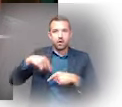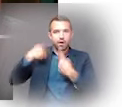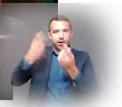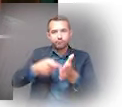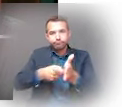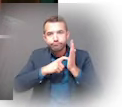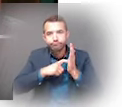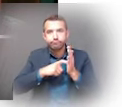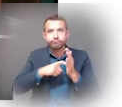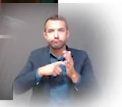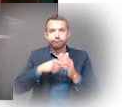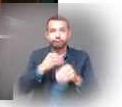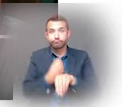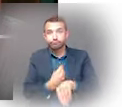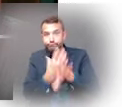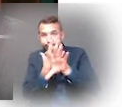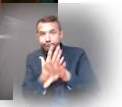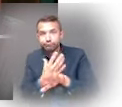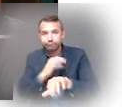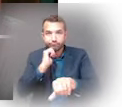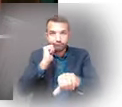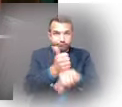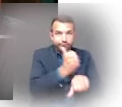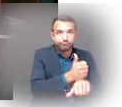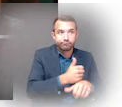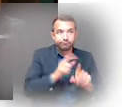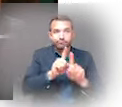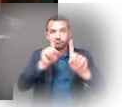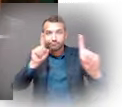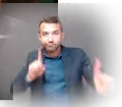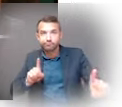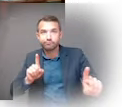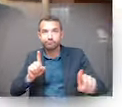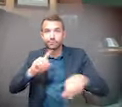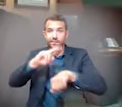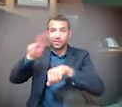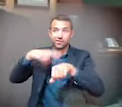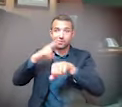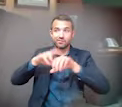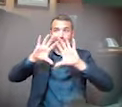we really kind of had an opportunity within the National Federation of the Blind to really promote why